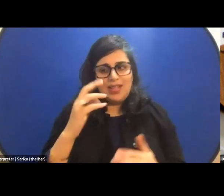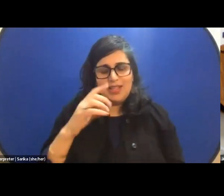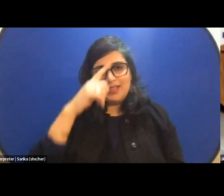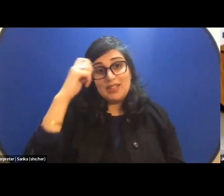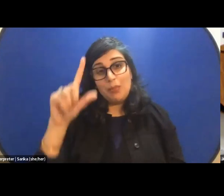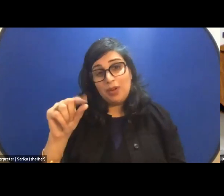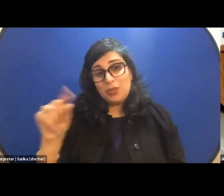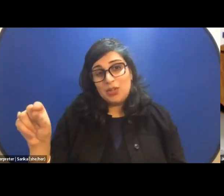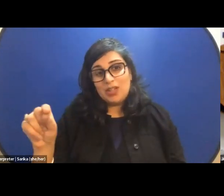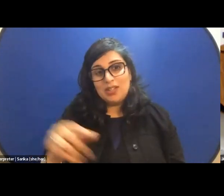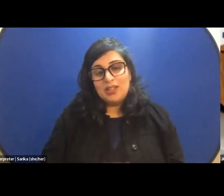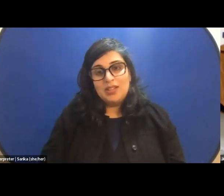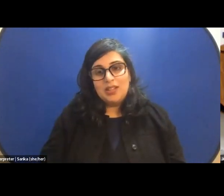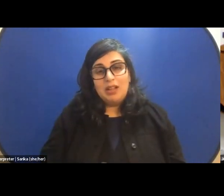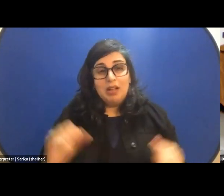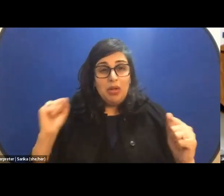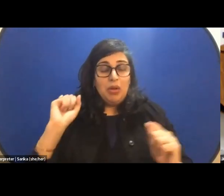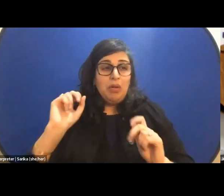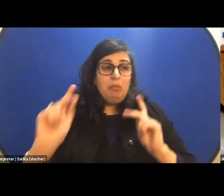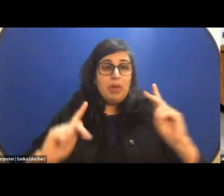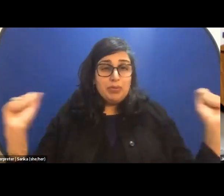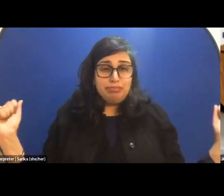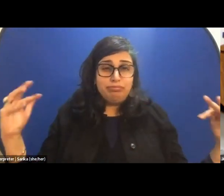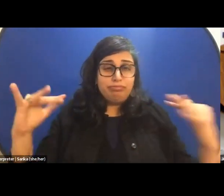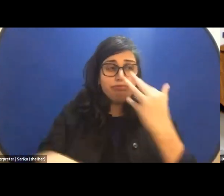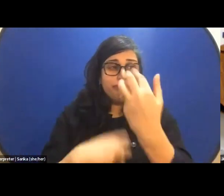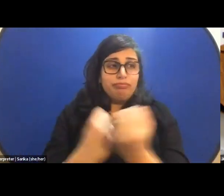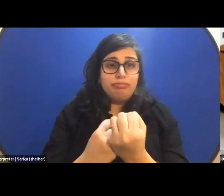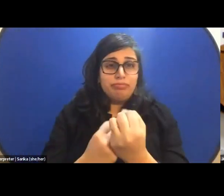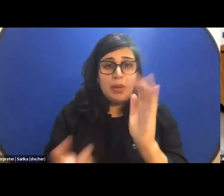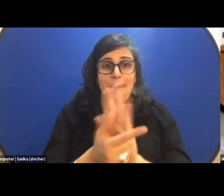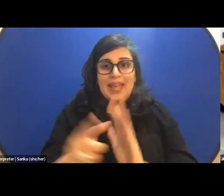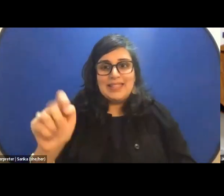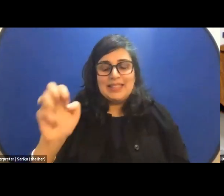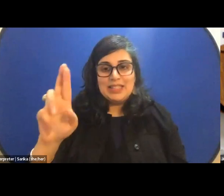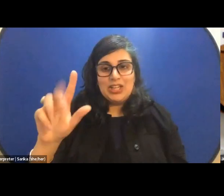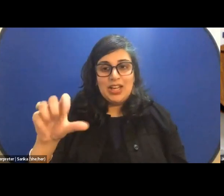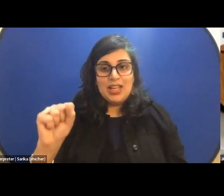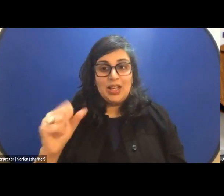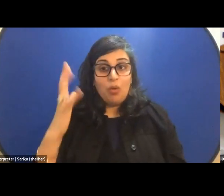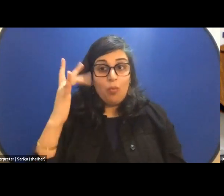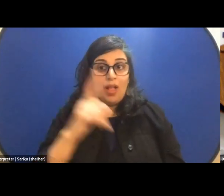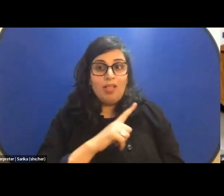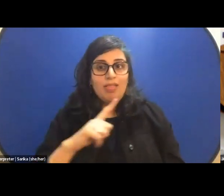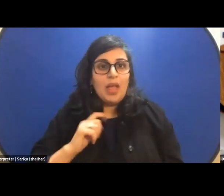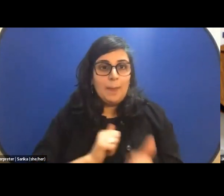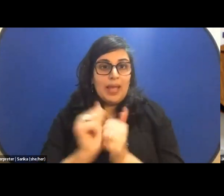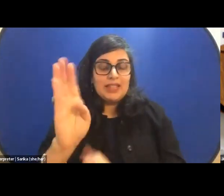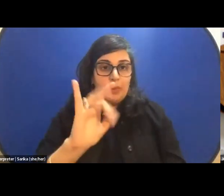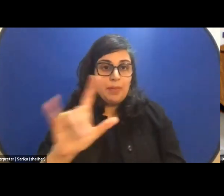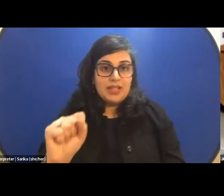police and prisons is power and their toys. Many people came to